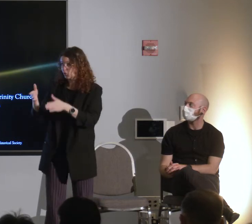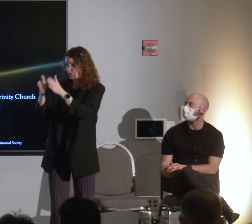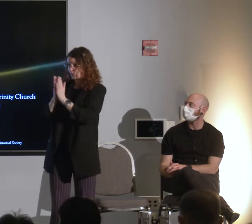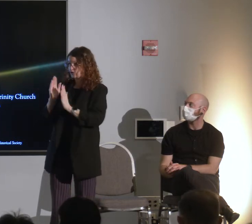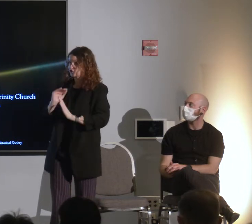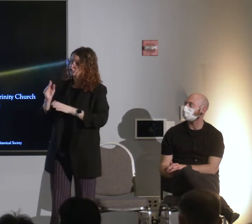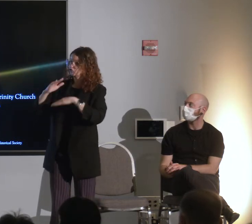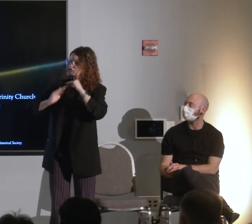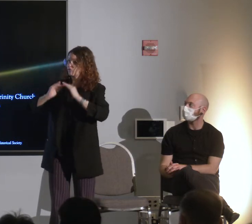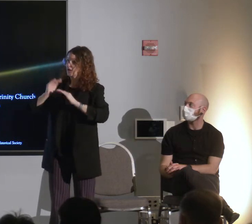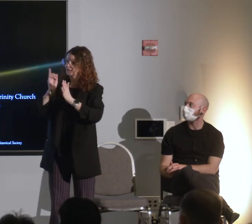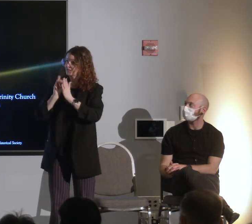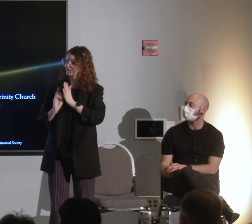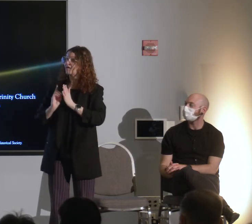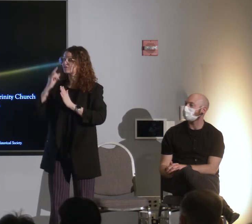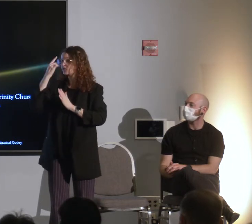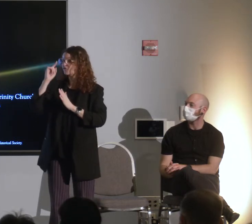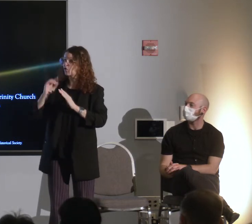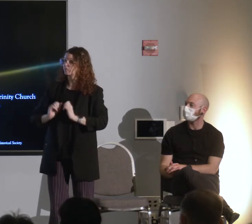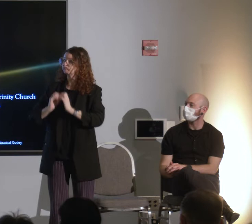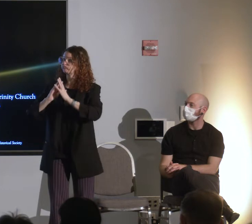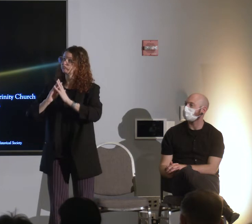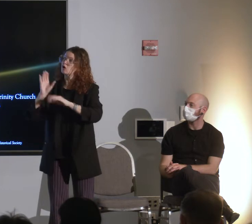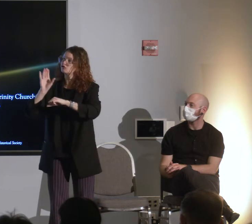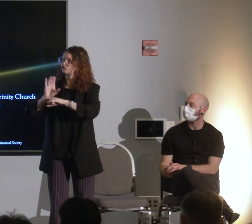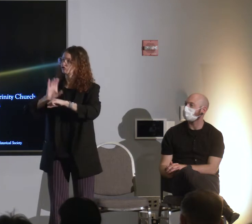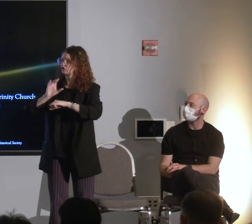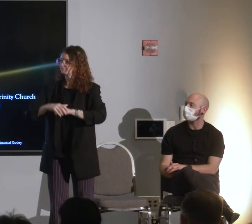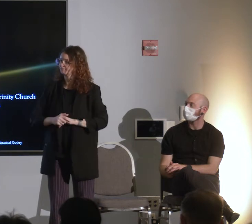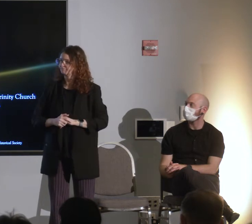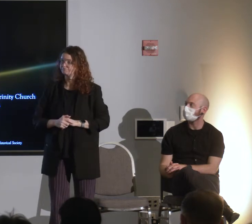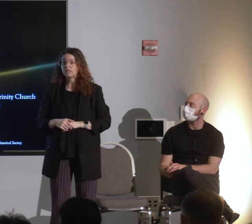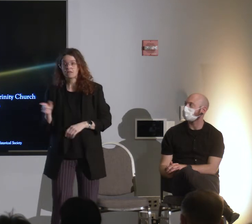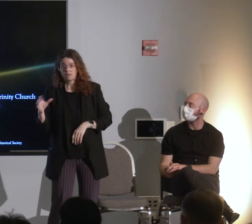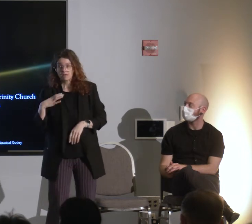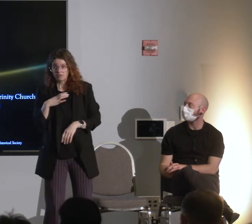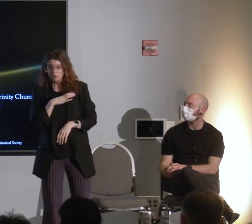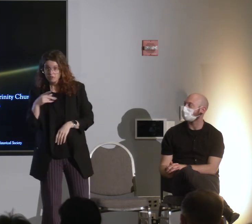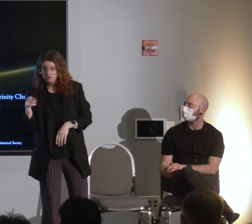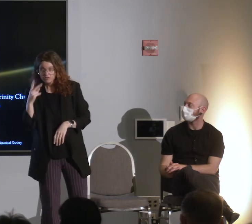furnish designs for the erection of a church. This commission, he saw, would be different.